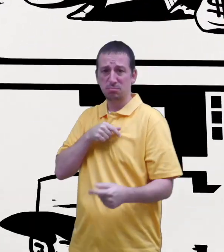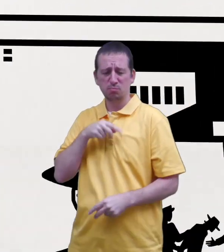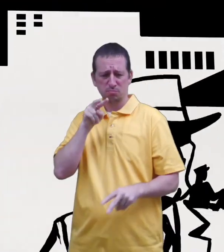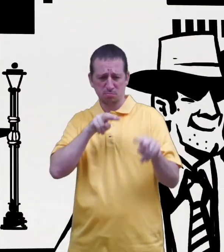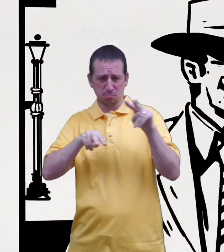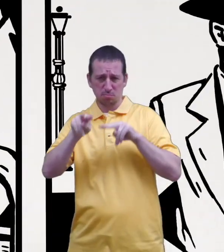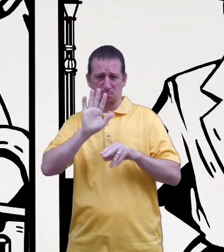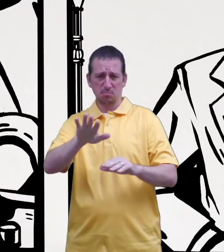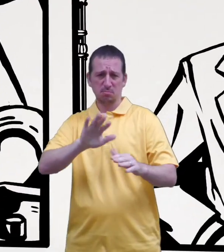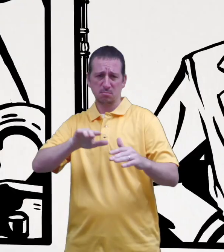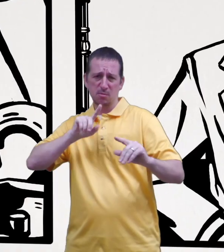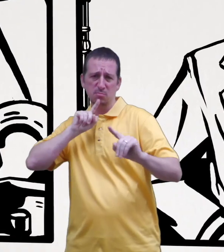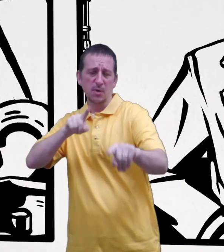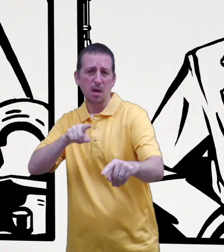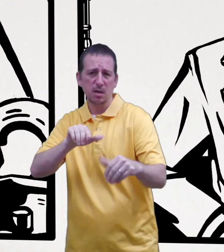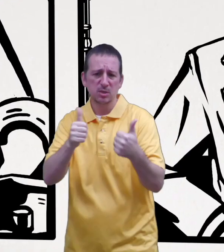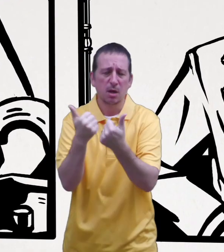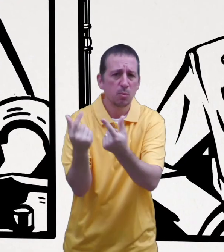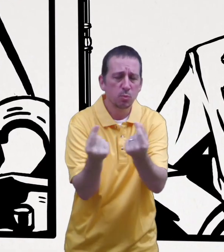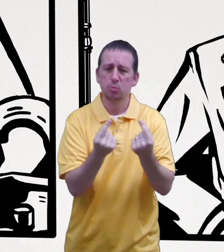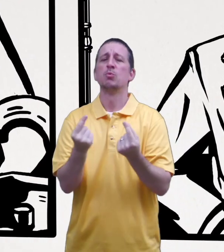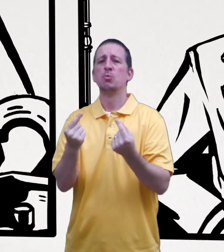We can watch them react to these challenges in different ways,